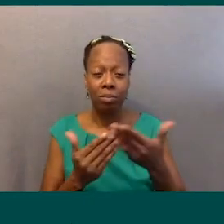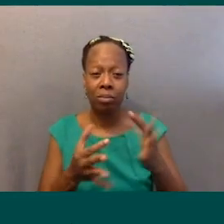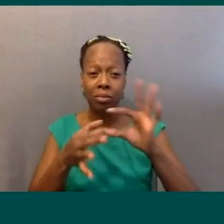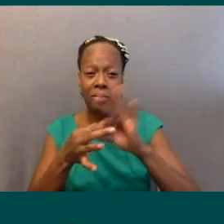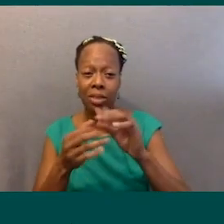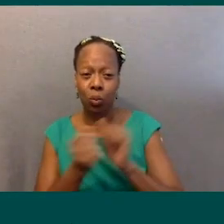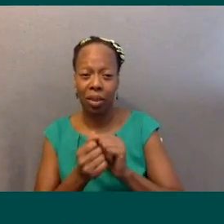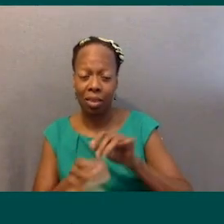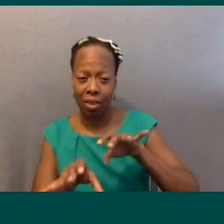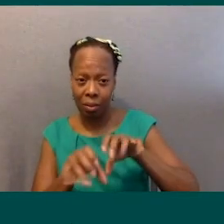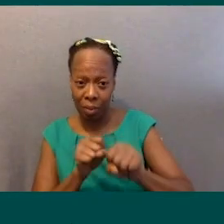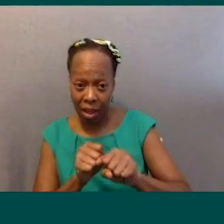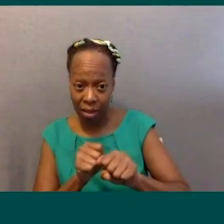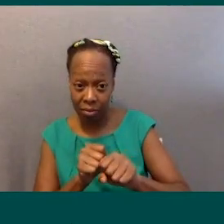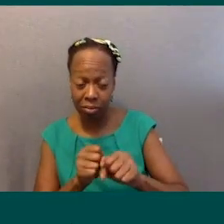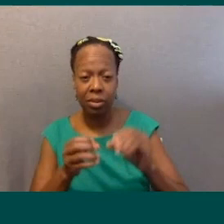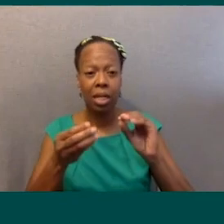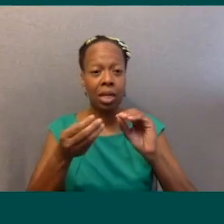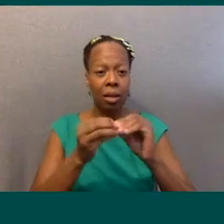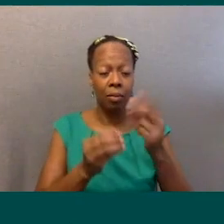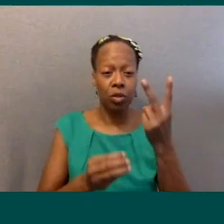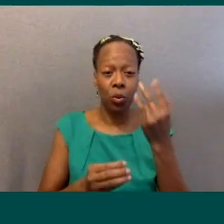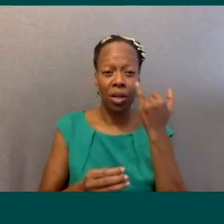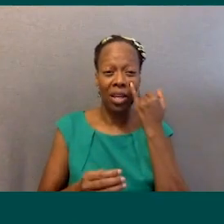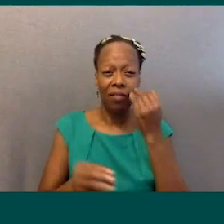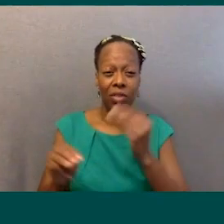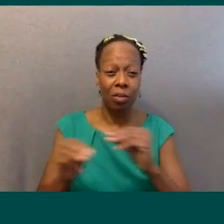number two, if this is movement comes and goes,